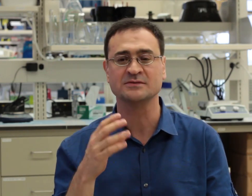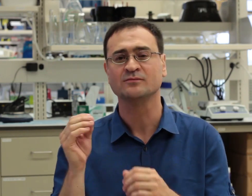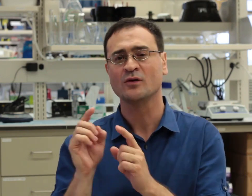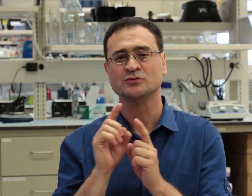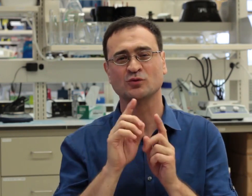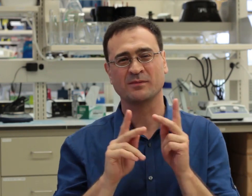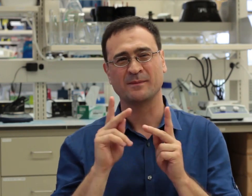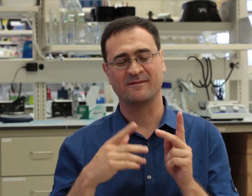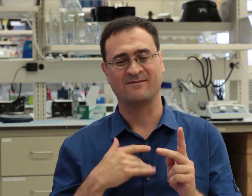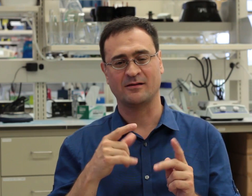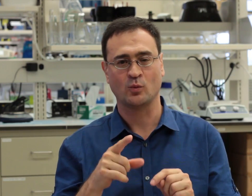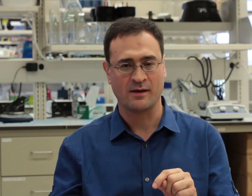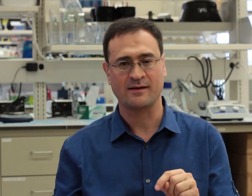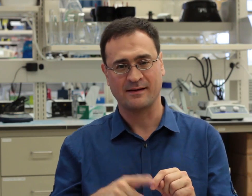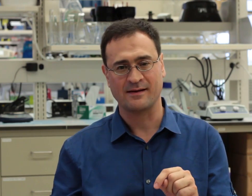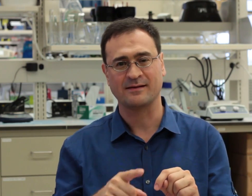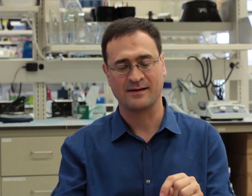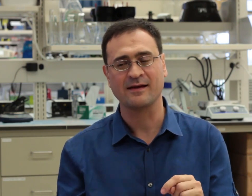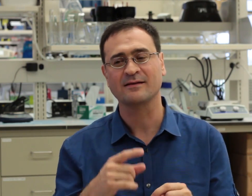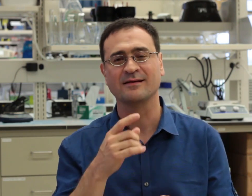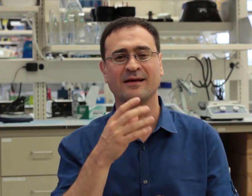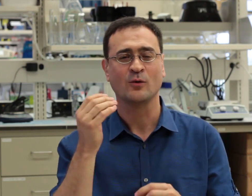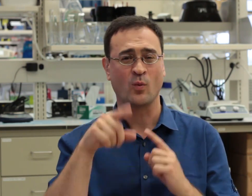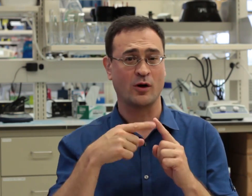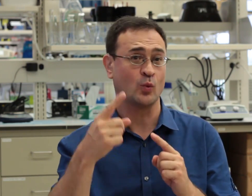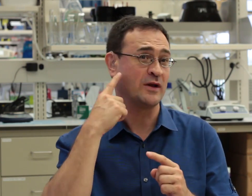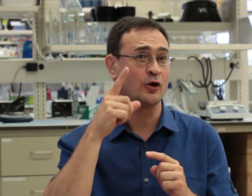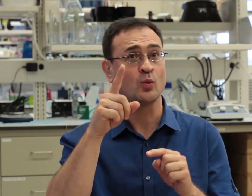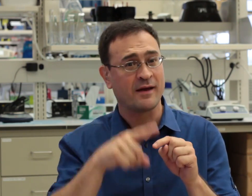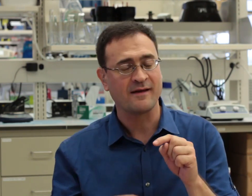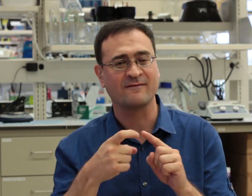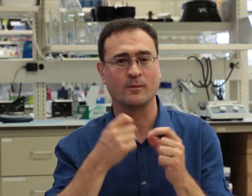other people with disabilities. And also people feel like "I couldn't." "Deaf people can't."